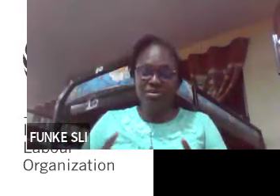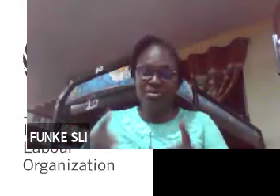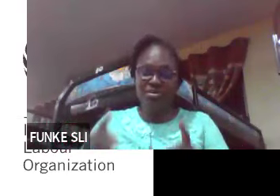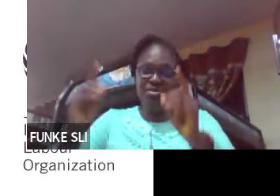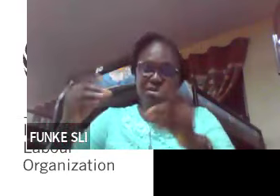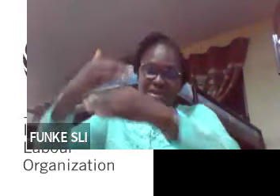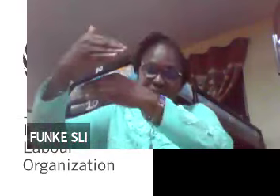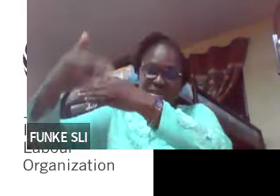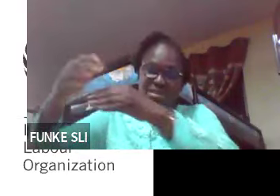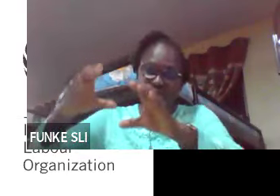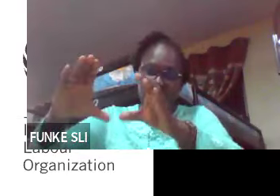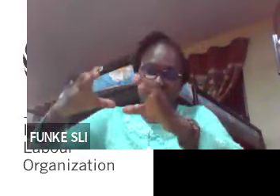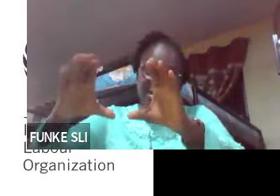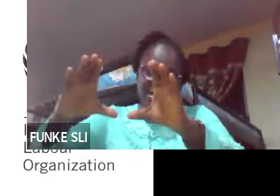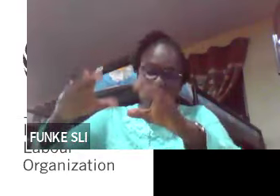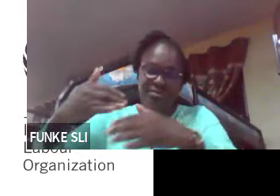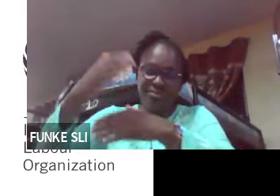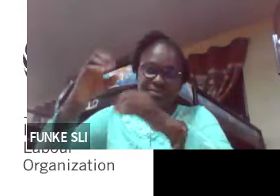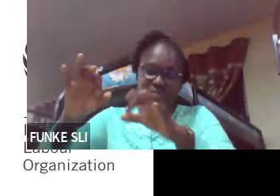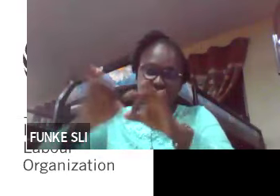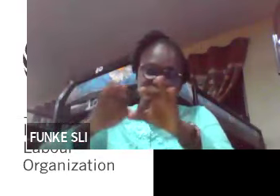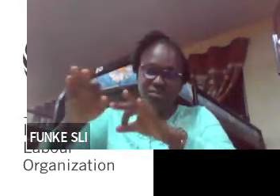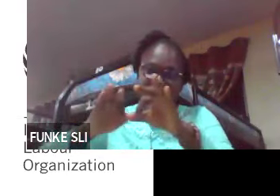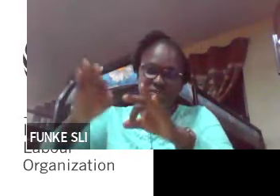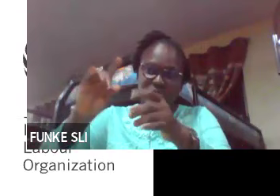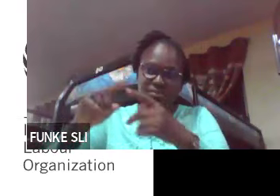Dotun Akinseinde: Hello, Queen. Queen Christopher: Yes, sir, it's possible I'll do that.